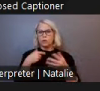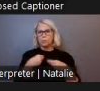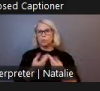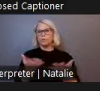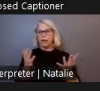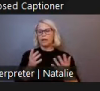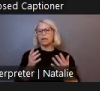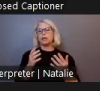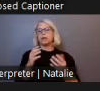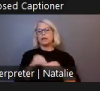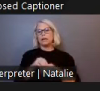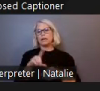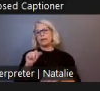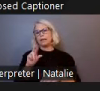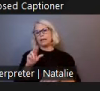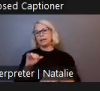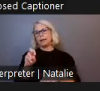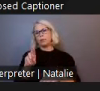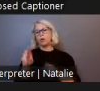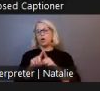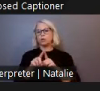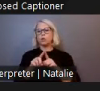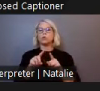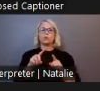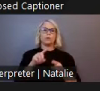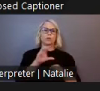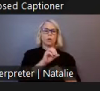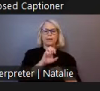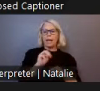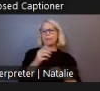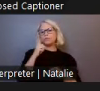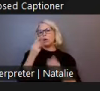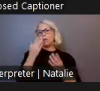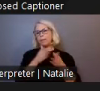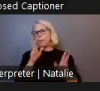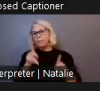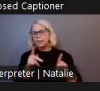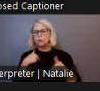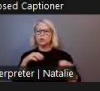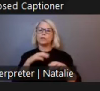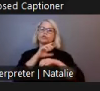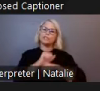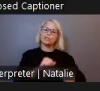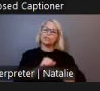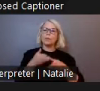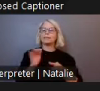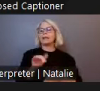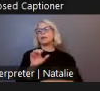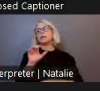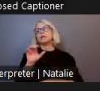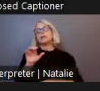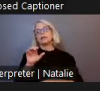to the public, so we are doing traditional means of media, social media, our website